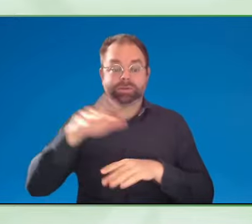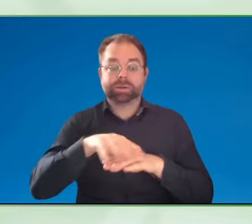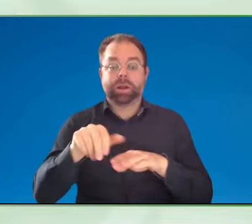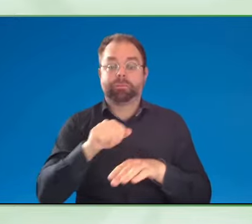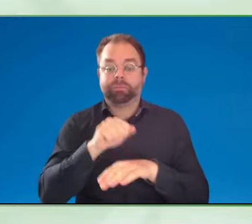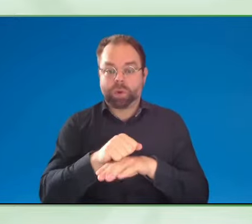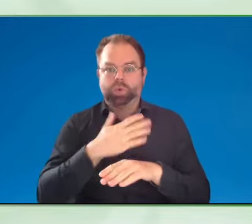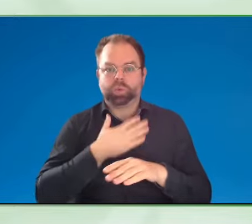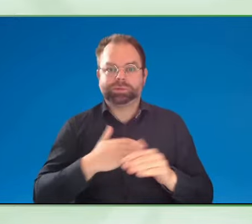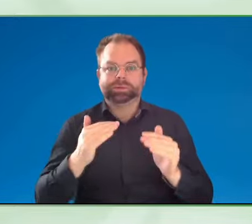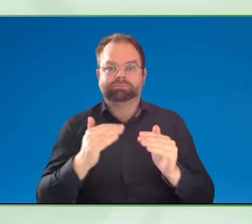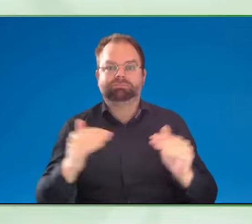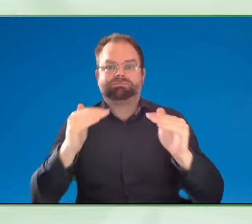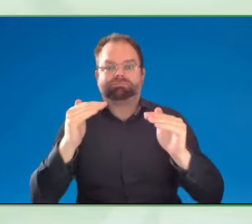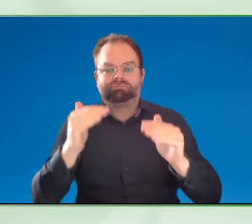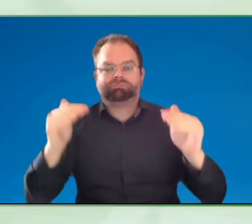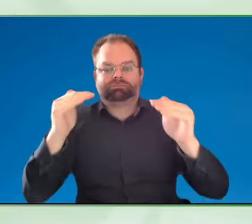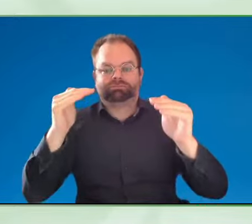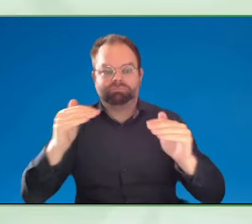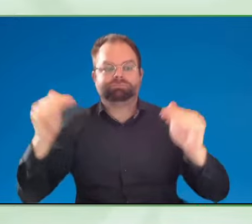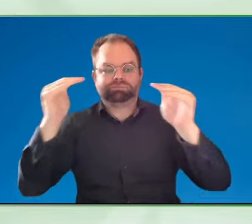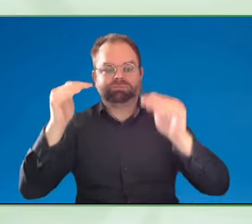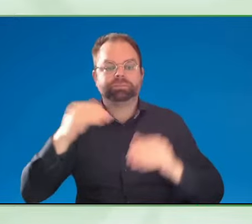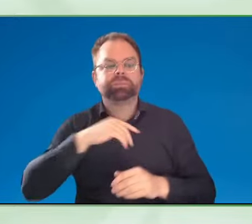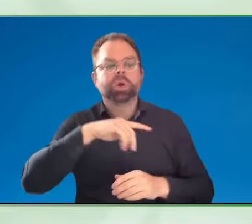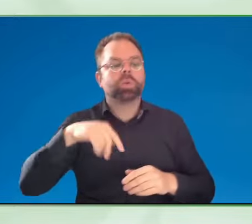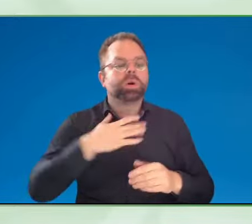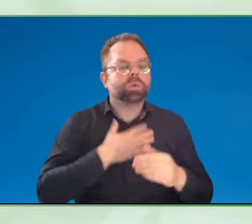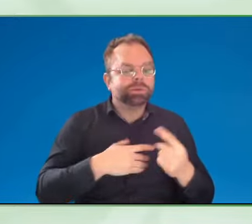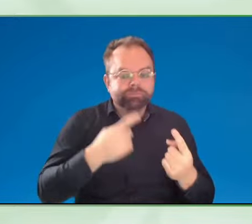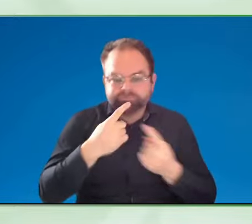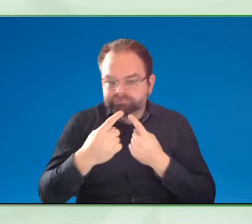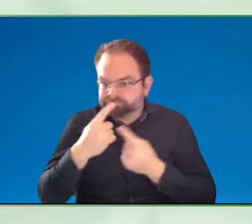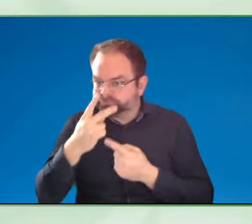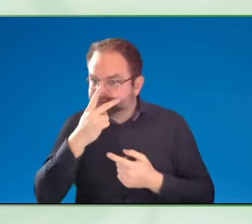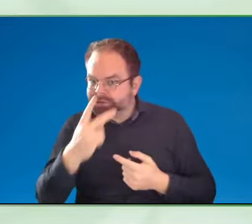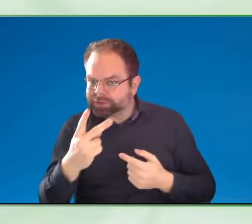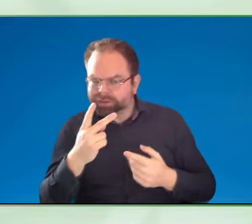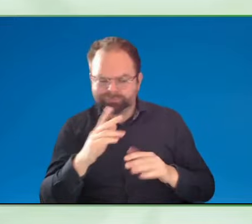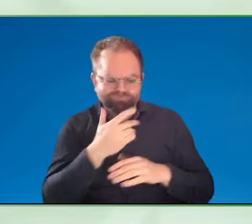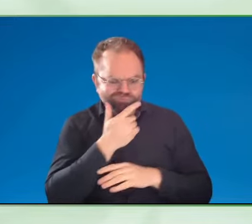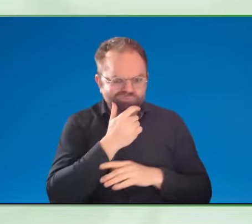We have the occasional wheelchair person, usually elderly but we don't see people with